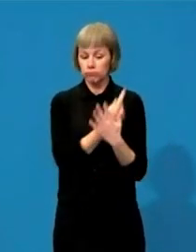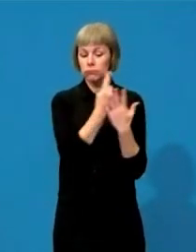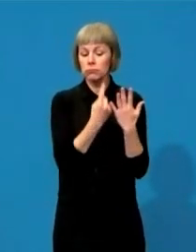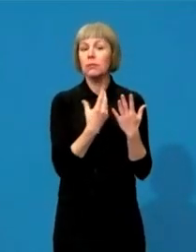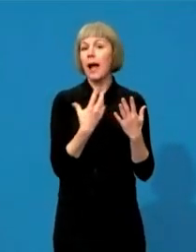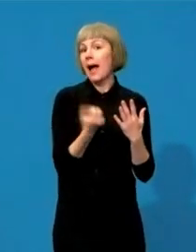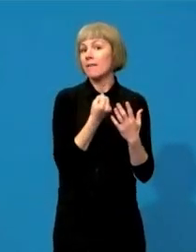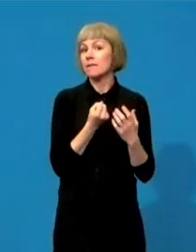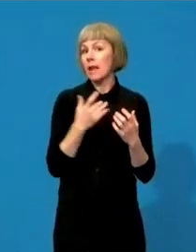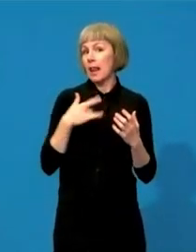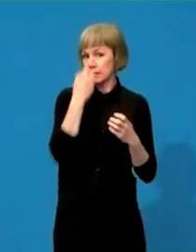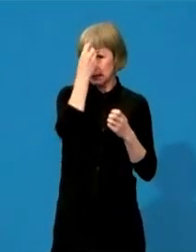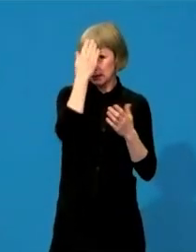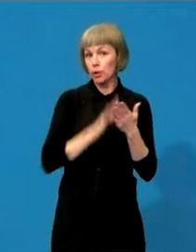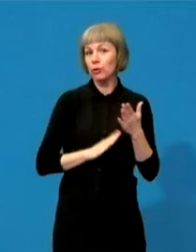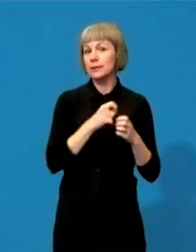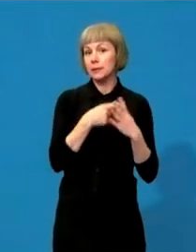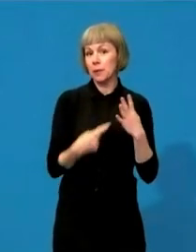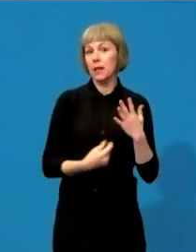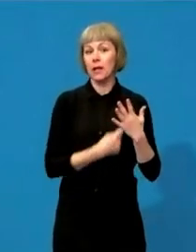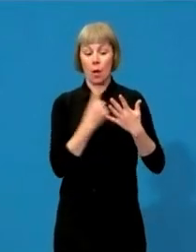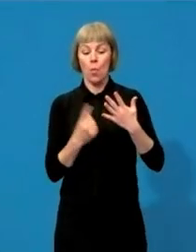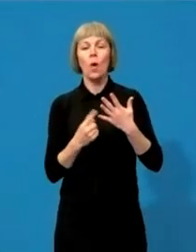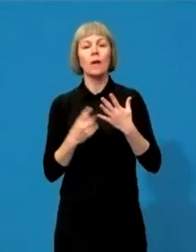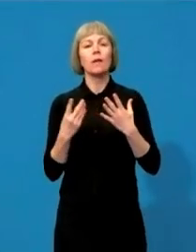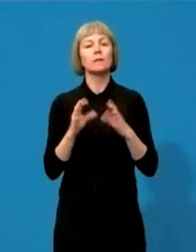Nations organisation from the Fitzroy Valley in Western Australia.